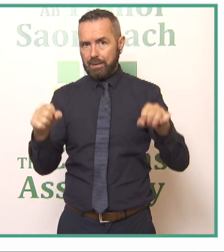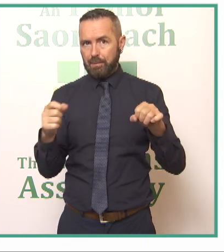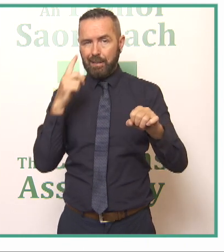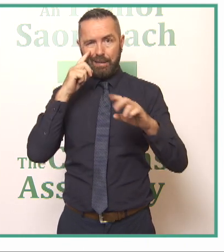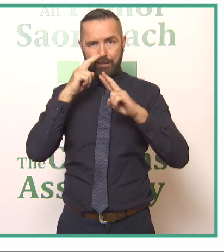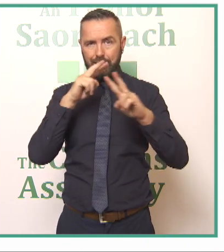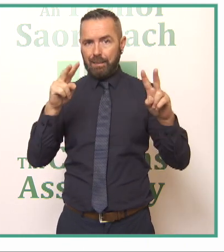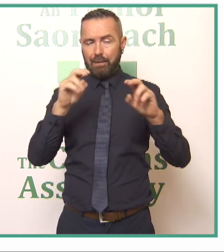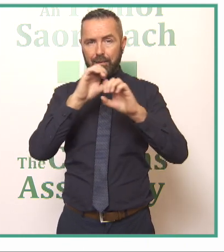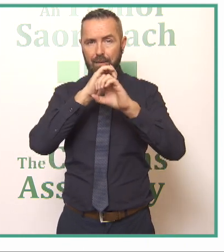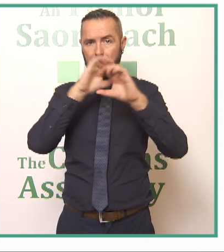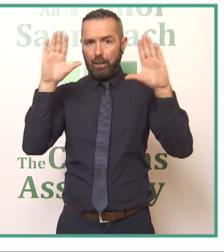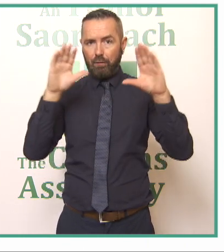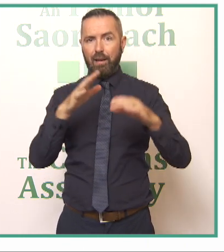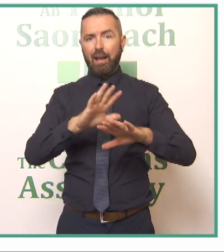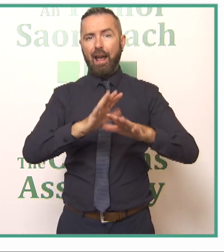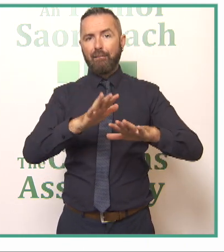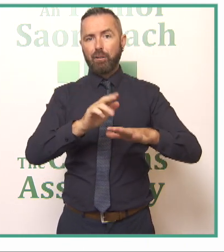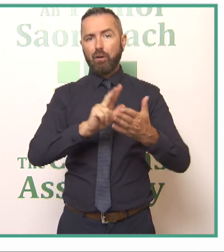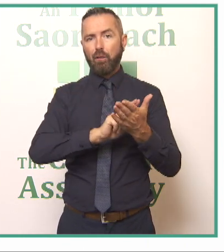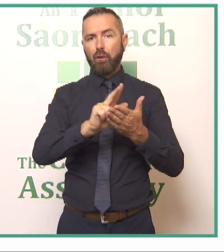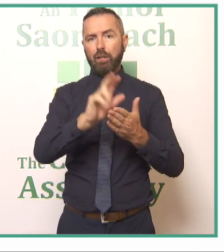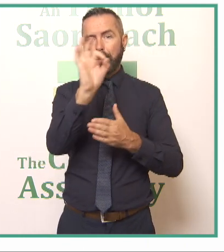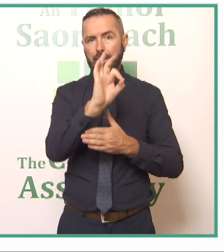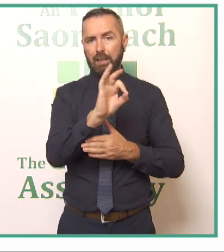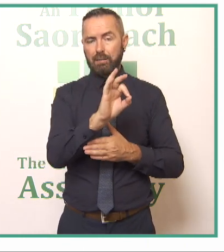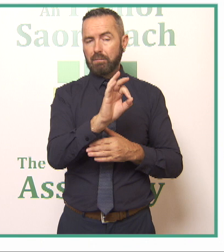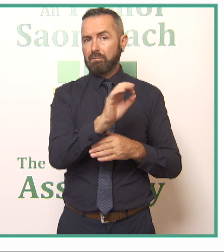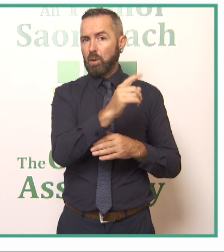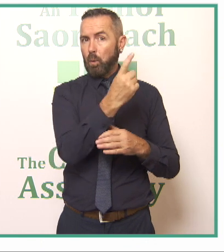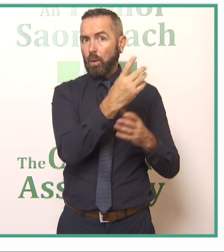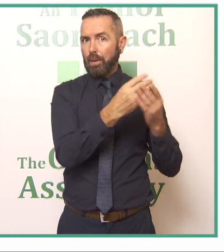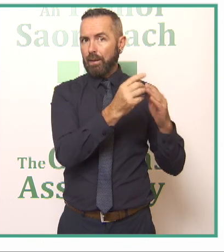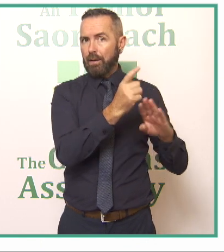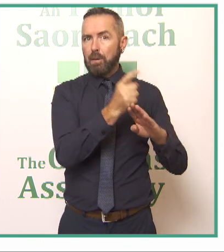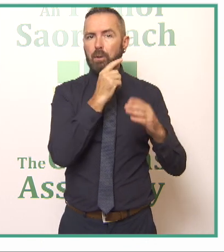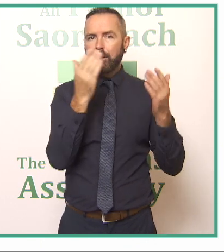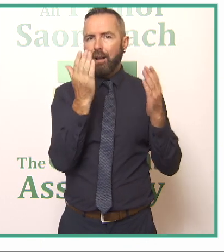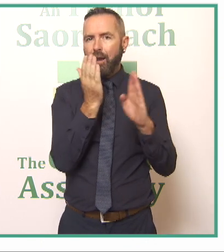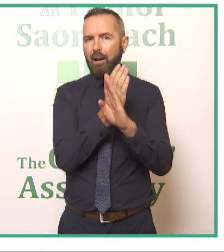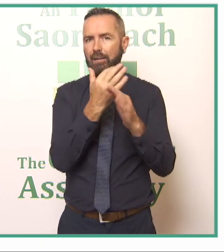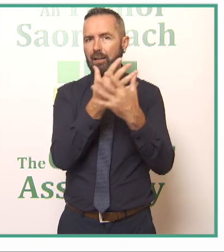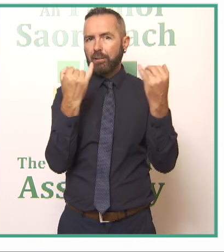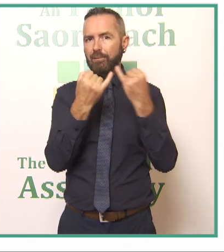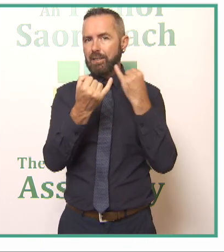that you know an average of 13 is one thing but it masks a lot of the detail we see that we have more